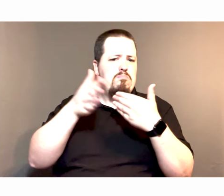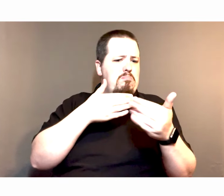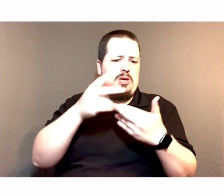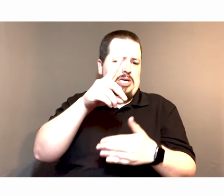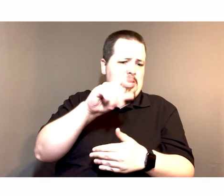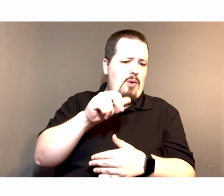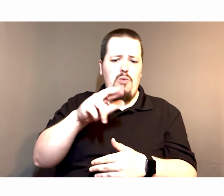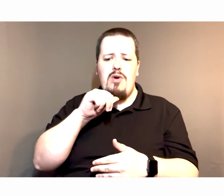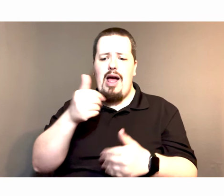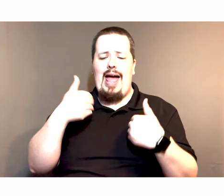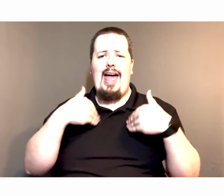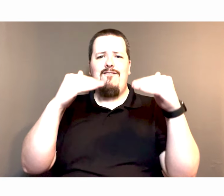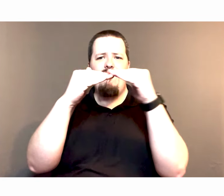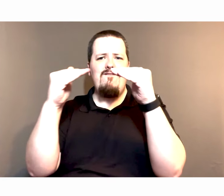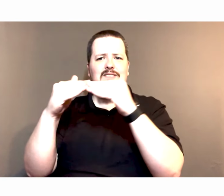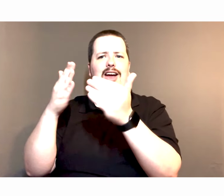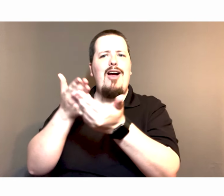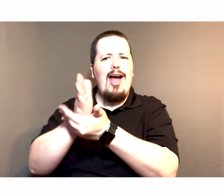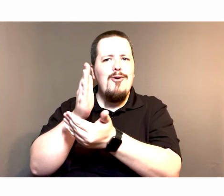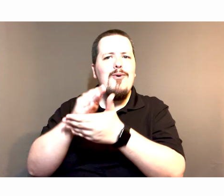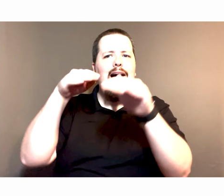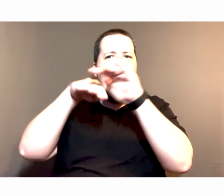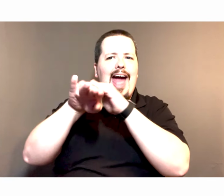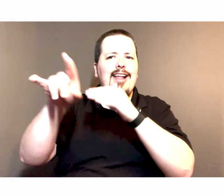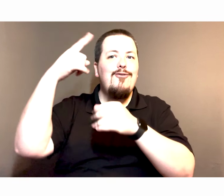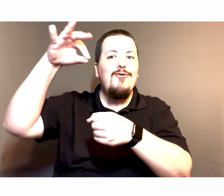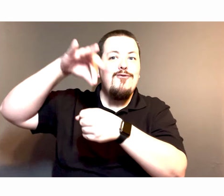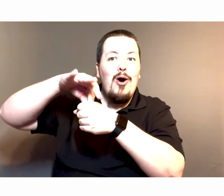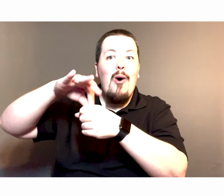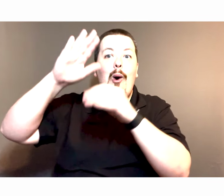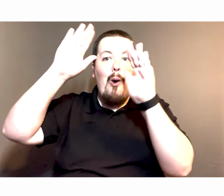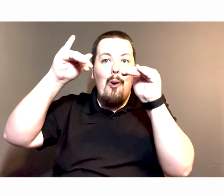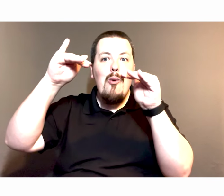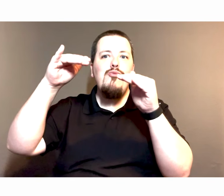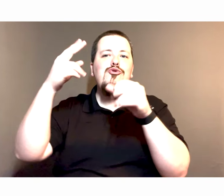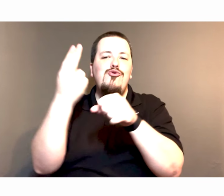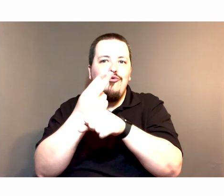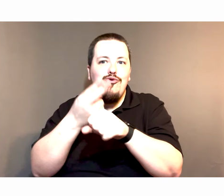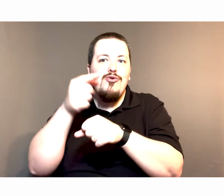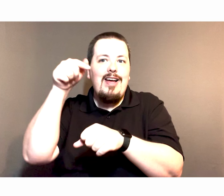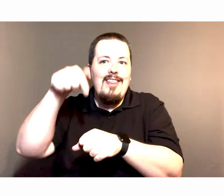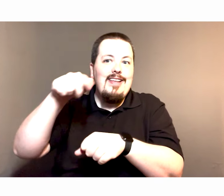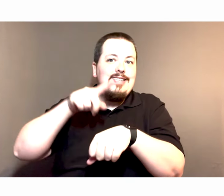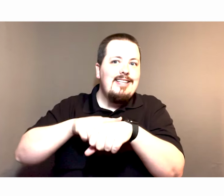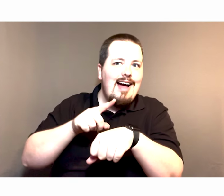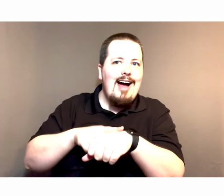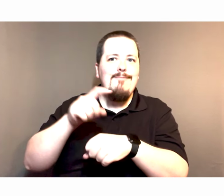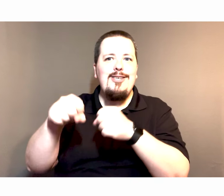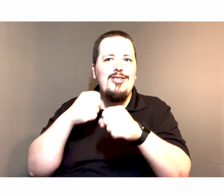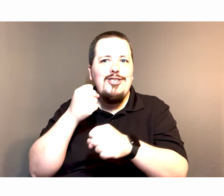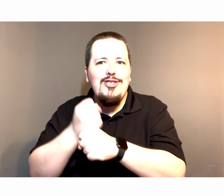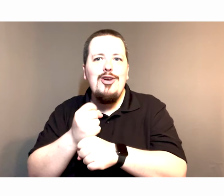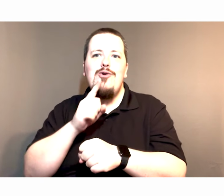has fair and equal access to the ballot box. I hope you choose to use this right during this election season and do your part to make